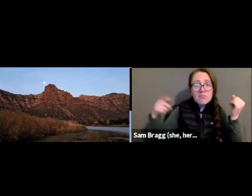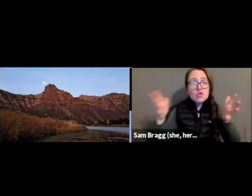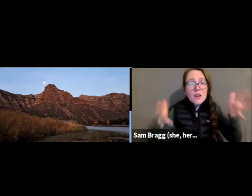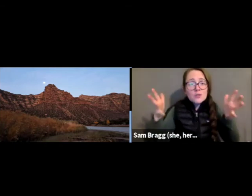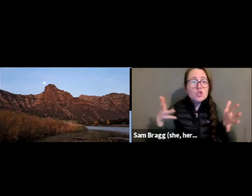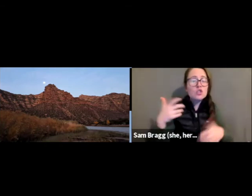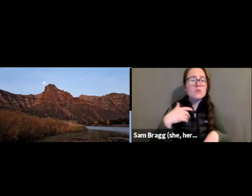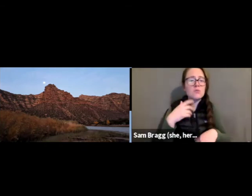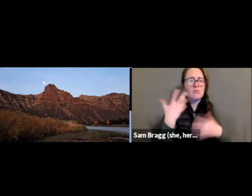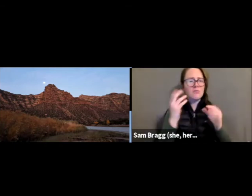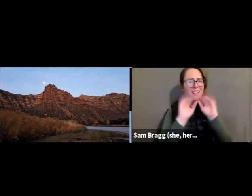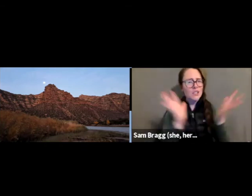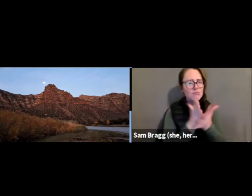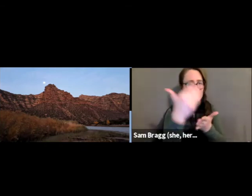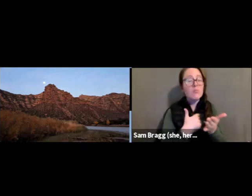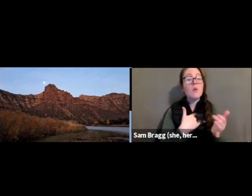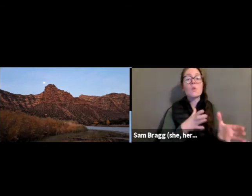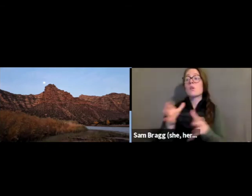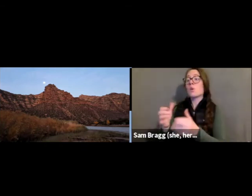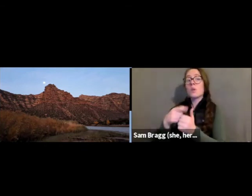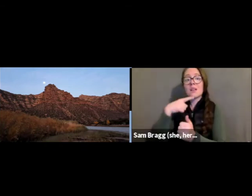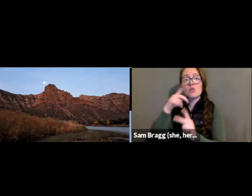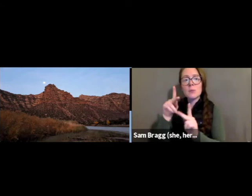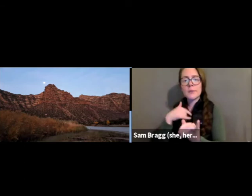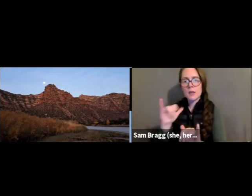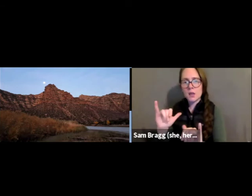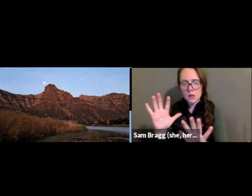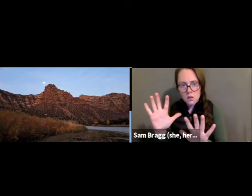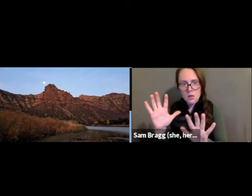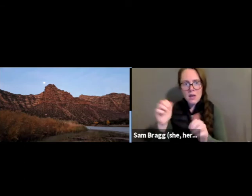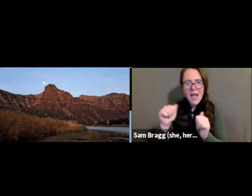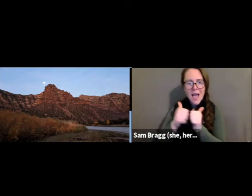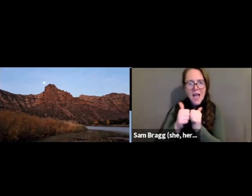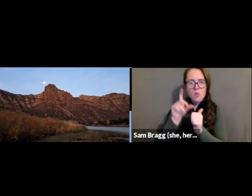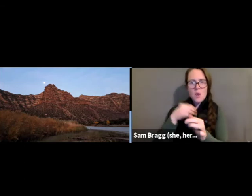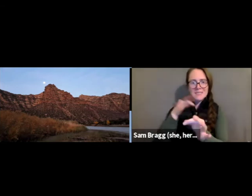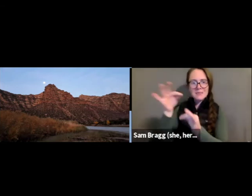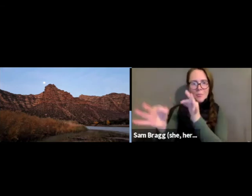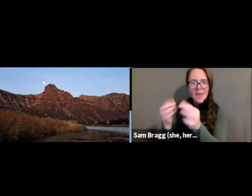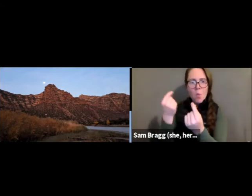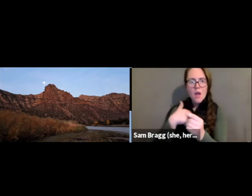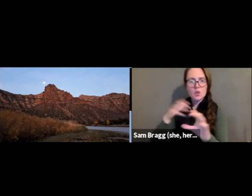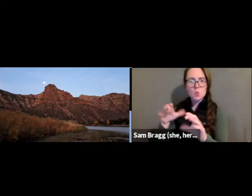friends we'd always be signing or even gesturing but then when i joined this experience and had